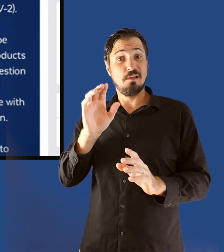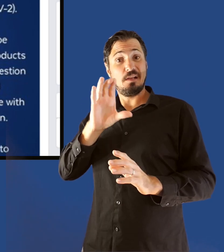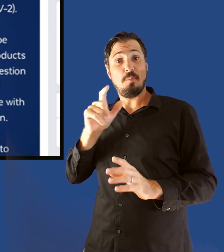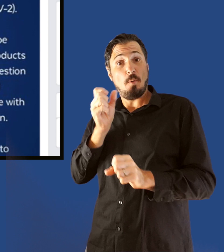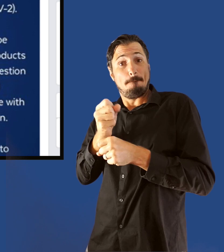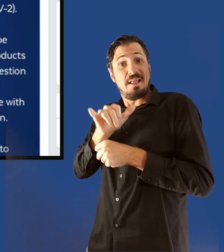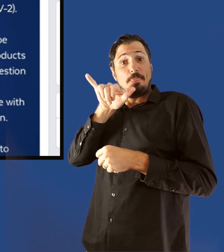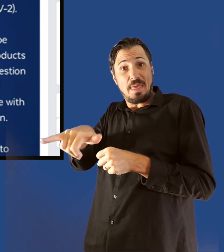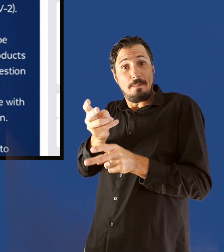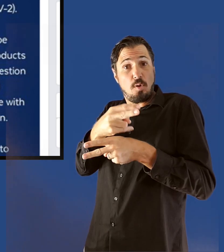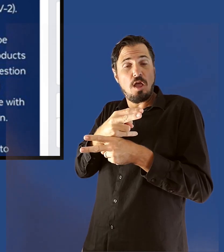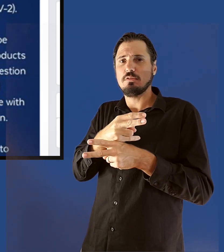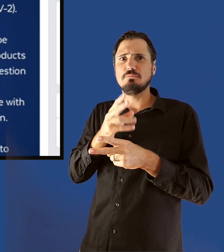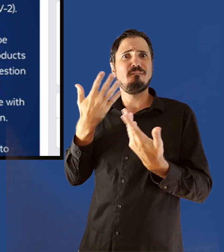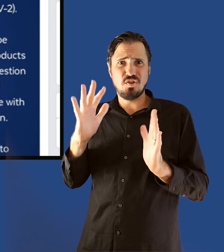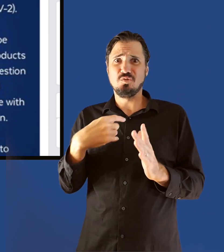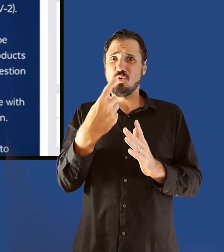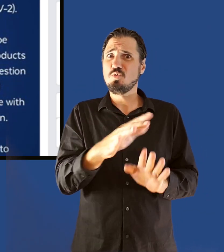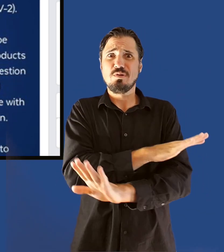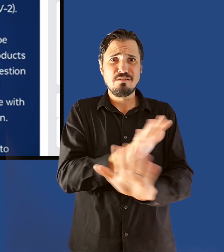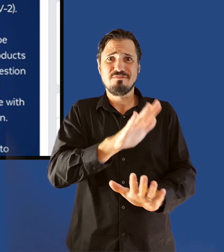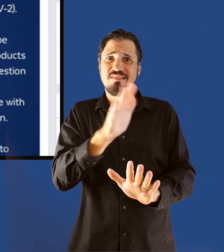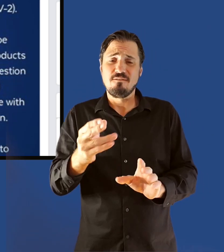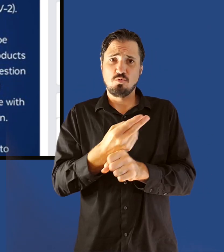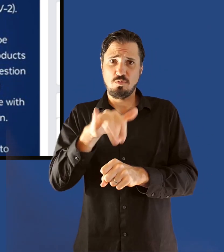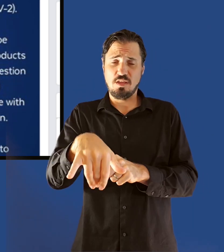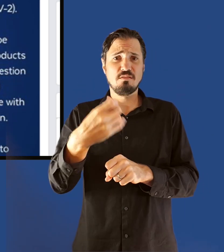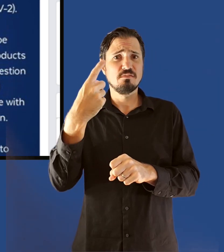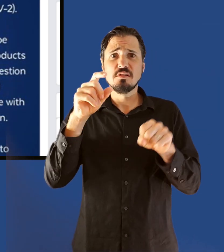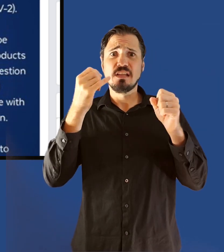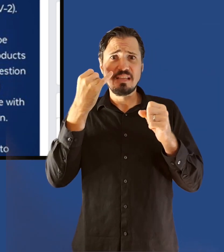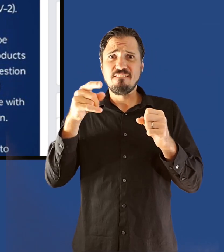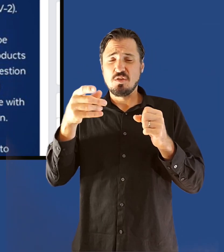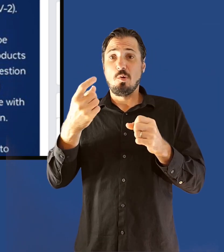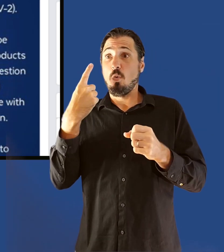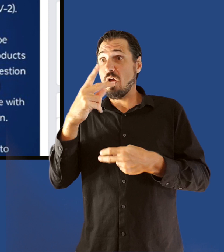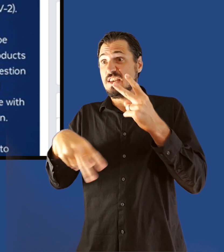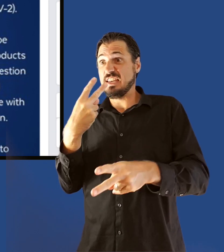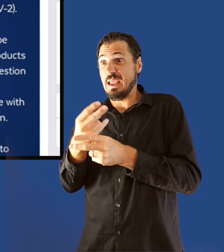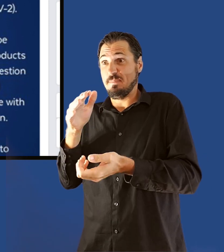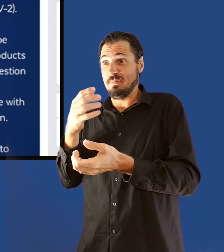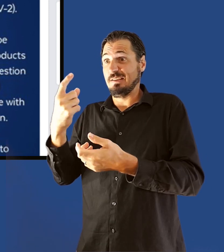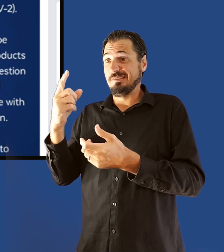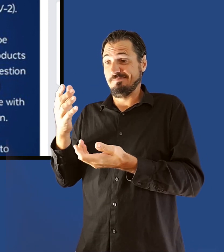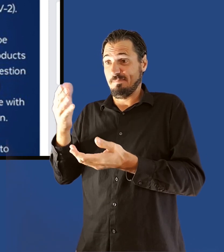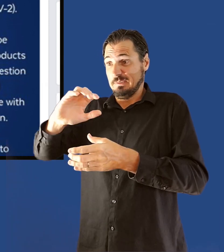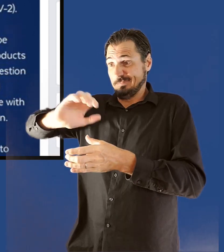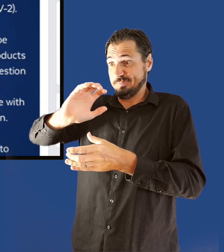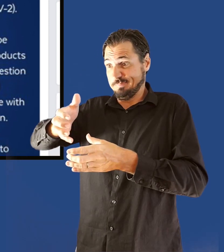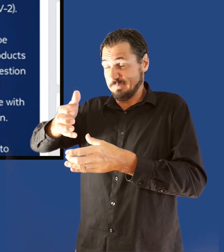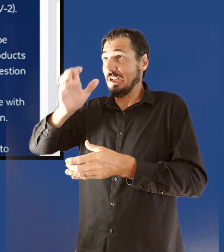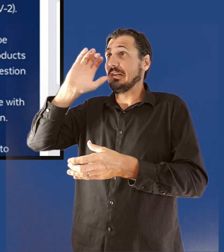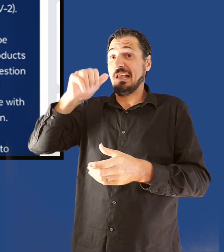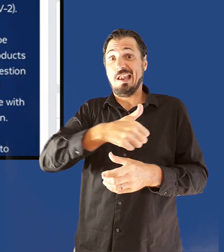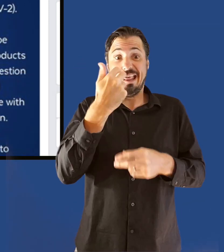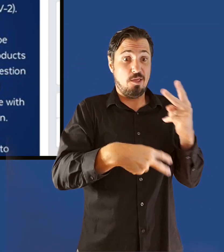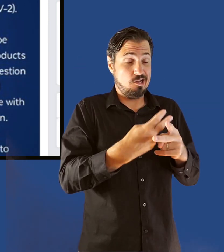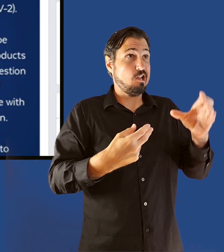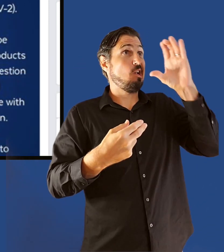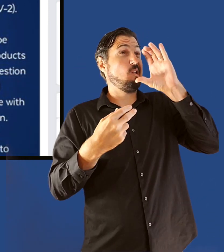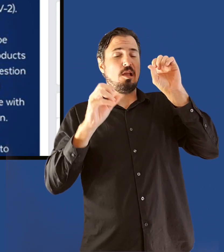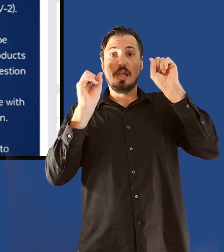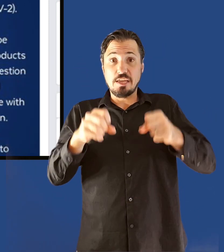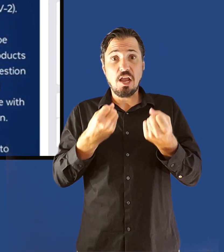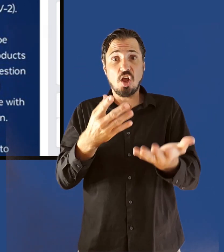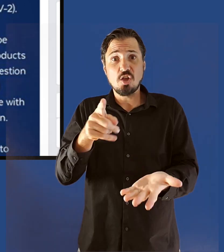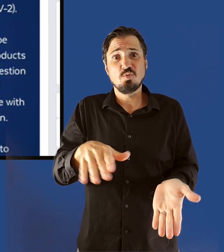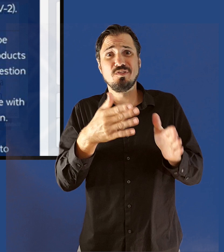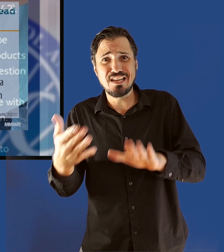It is also important not to mix cleaning products, since this can cause dangerous chemical reactions. Some of these products can burn your skin, eyes, or be fatal if ingested.